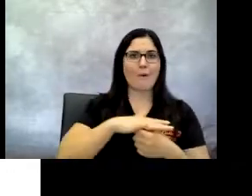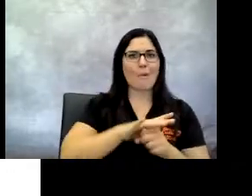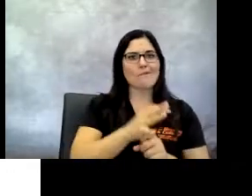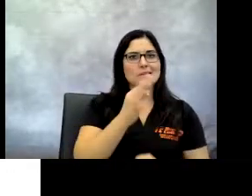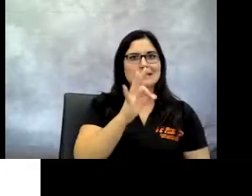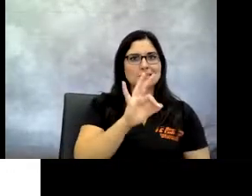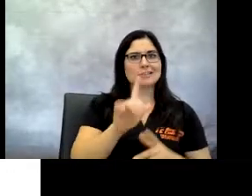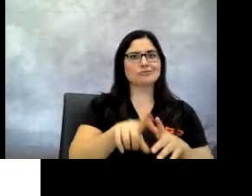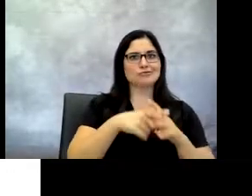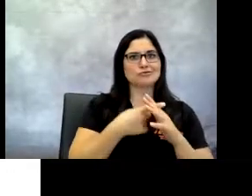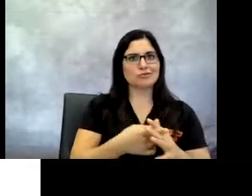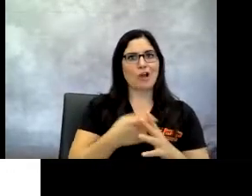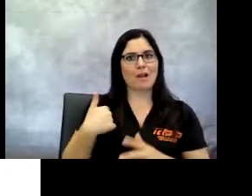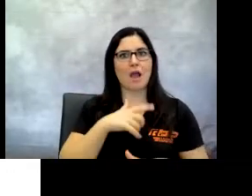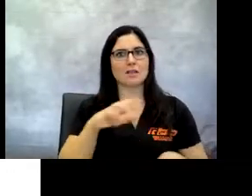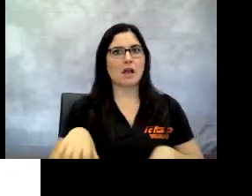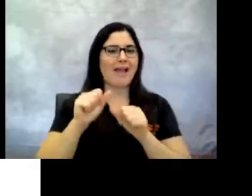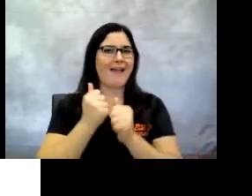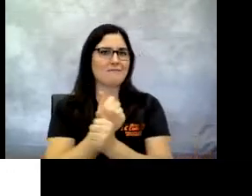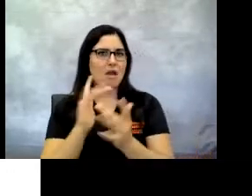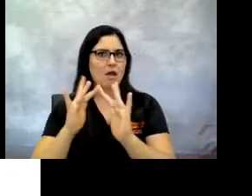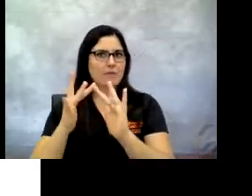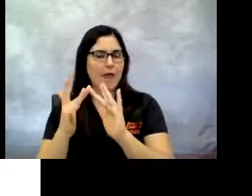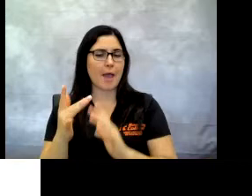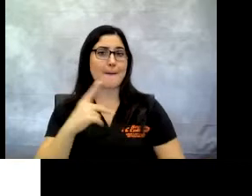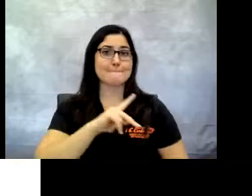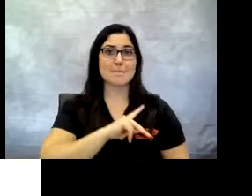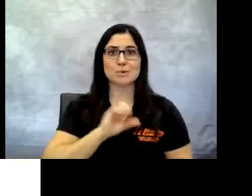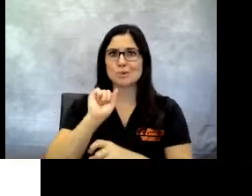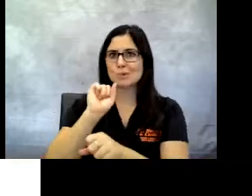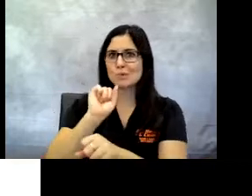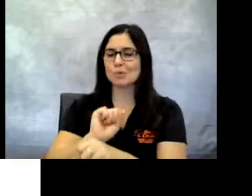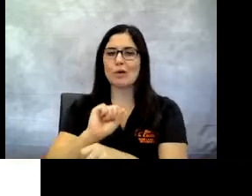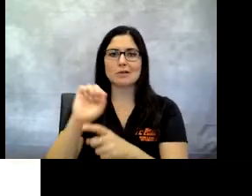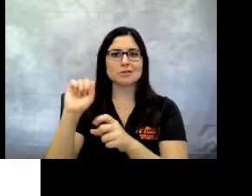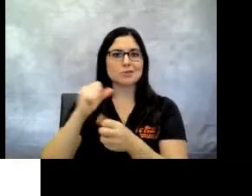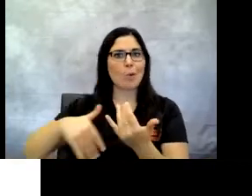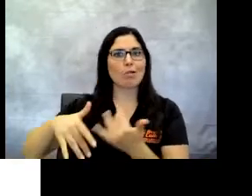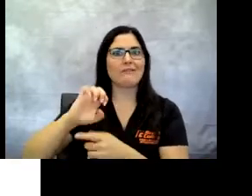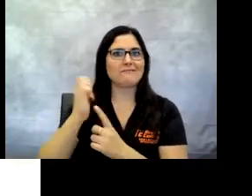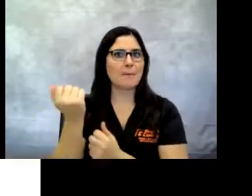Of our work environments, our personal and social environments and Zoom. While it was very.